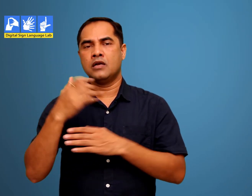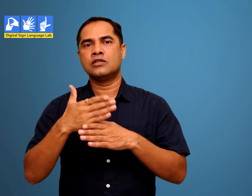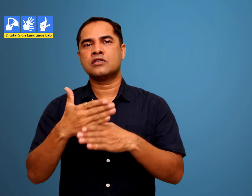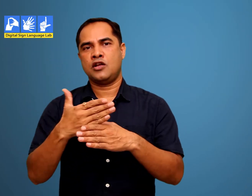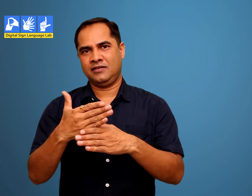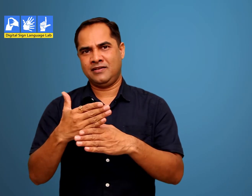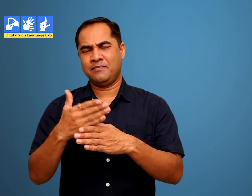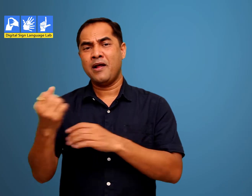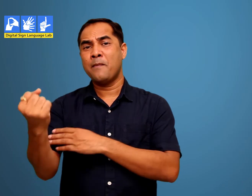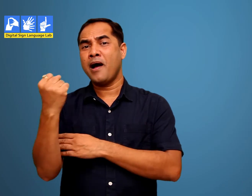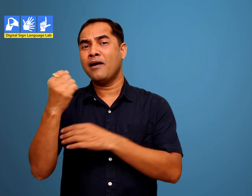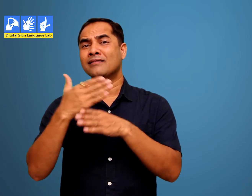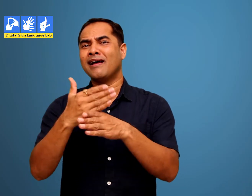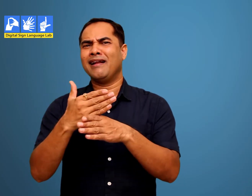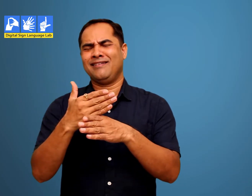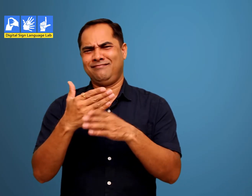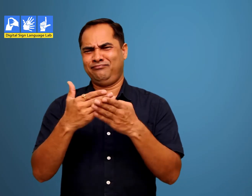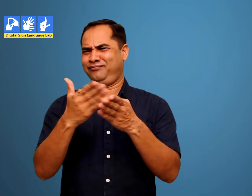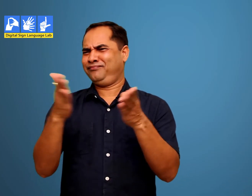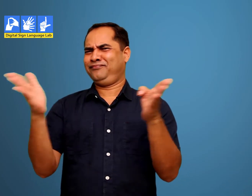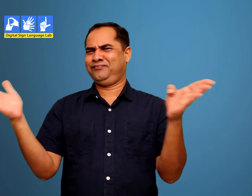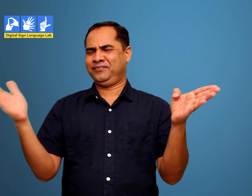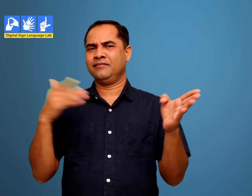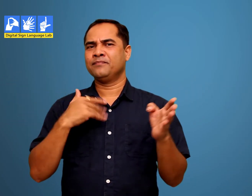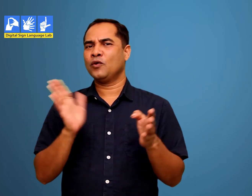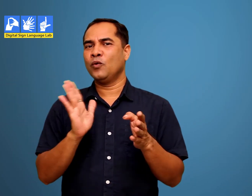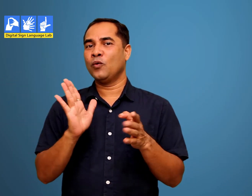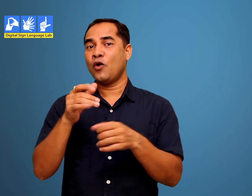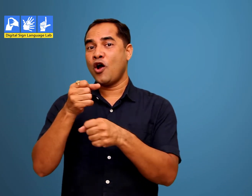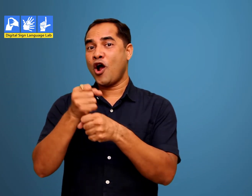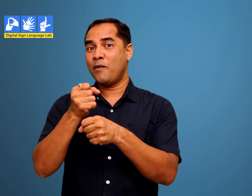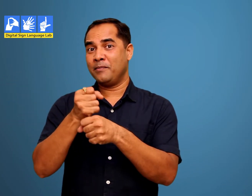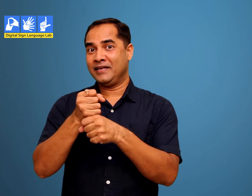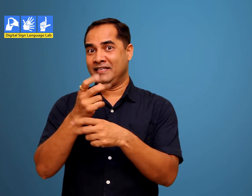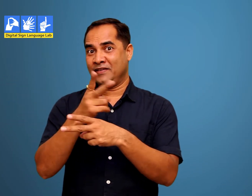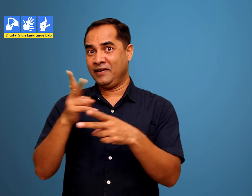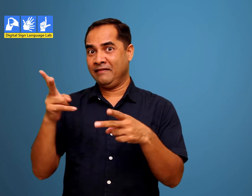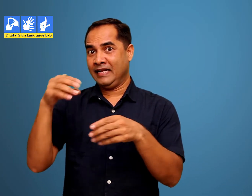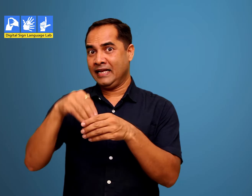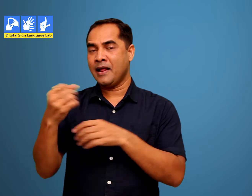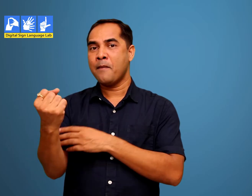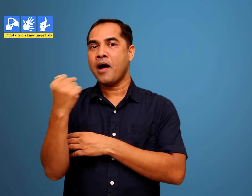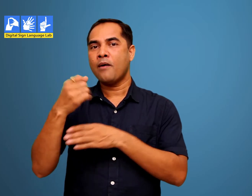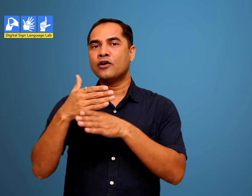sharing in general but power sharing actually in government context. This